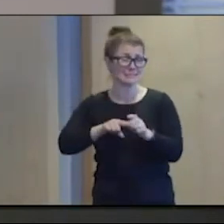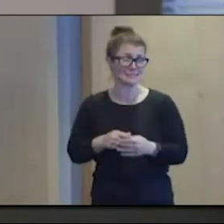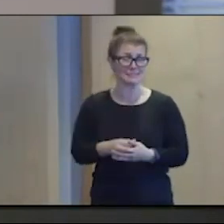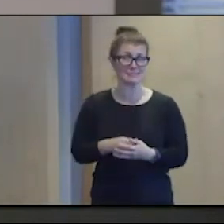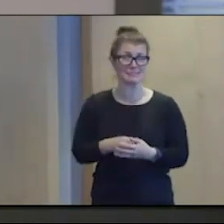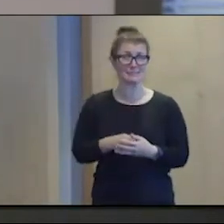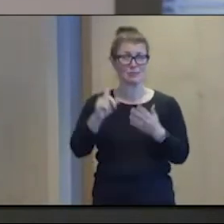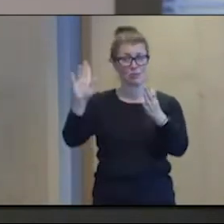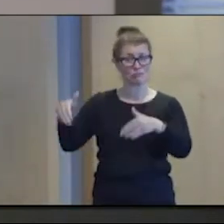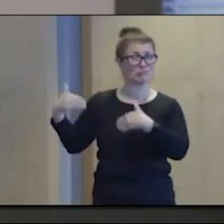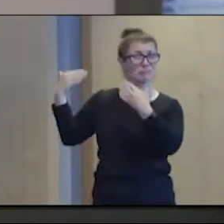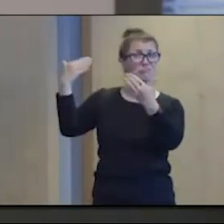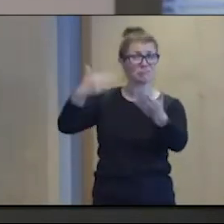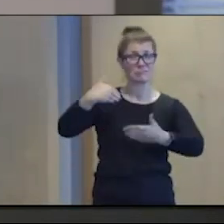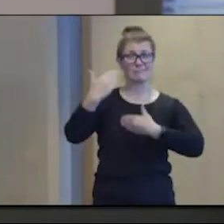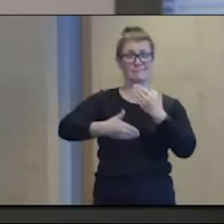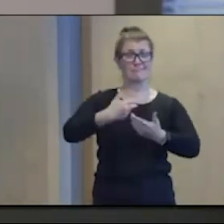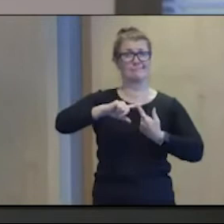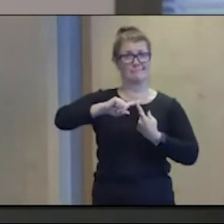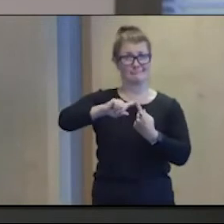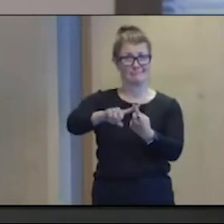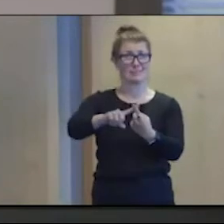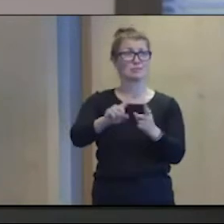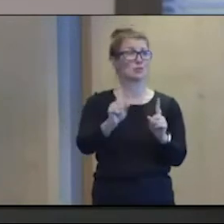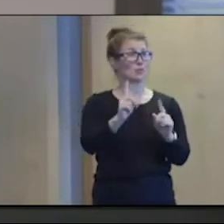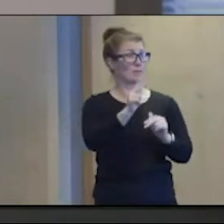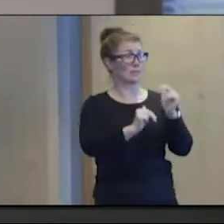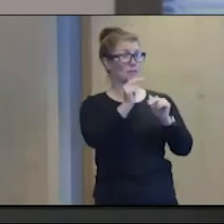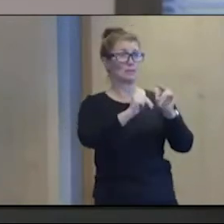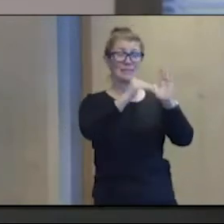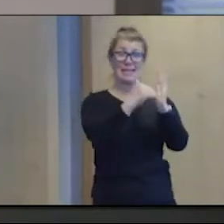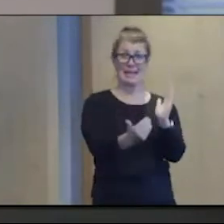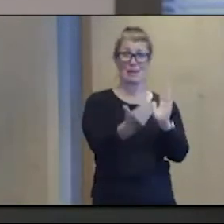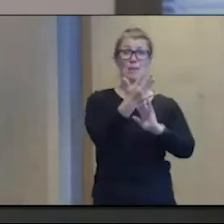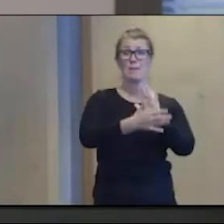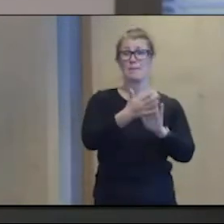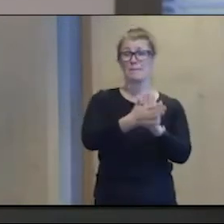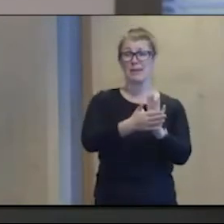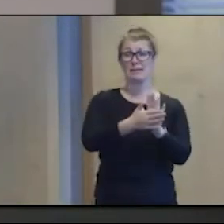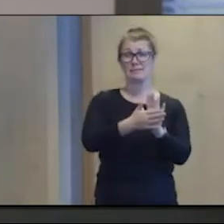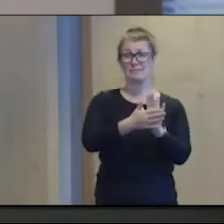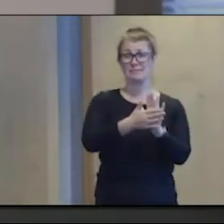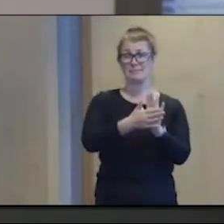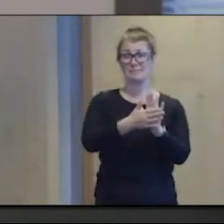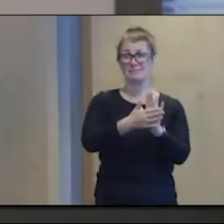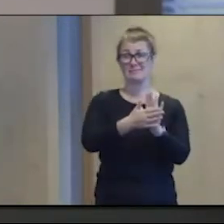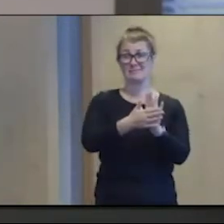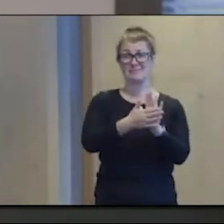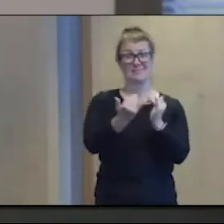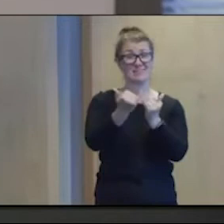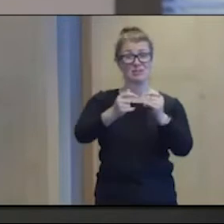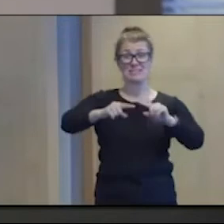time. So what we build today is going to be experiencing very different climate and weather